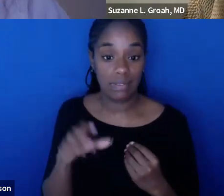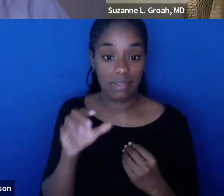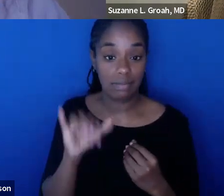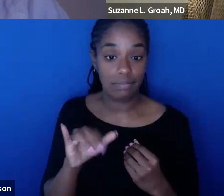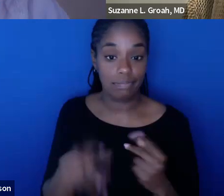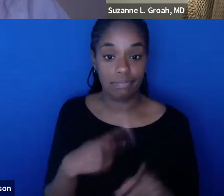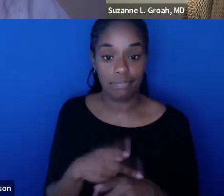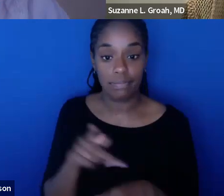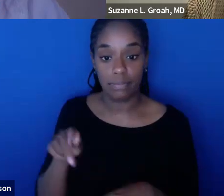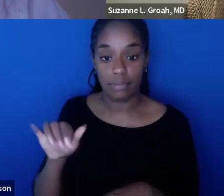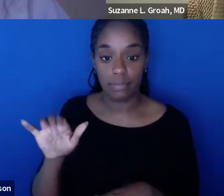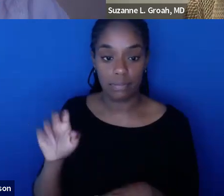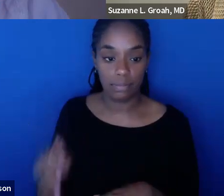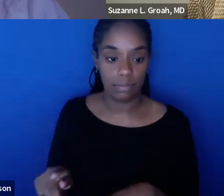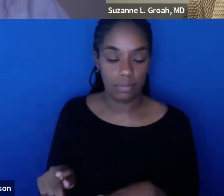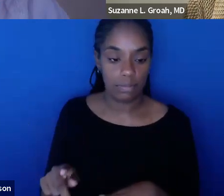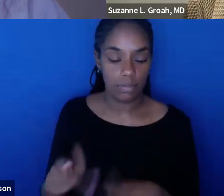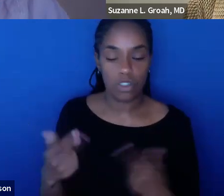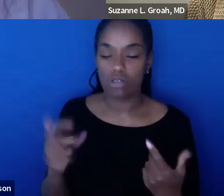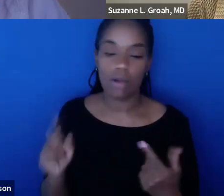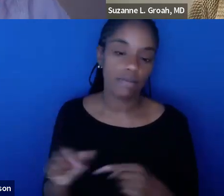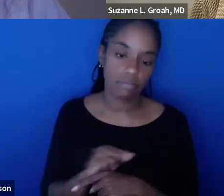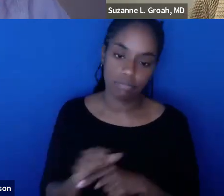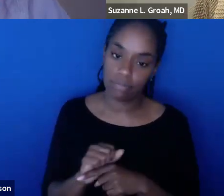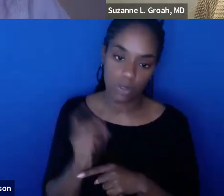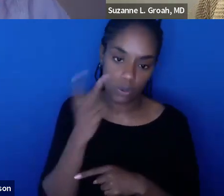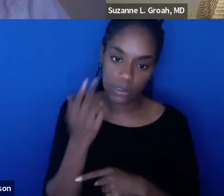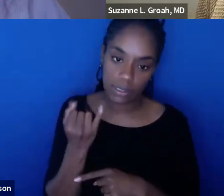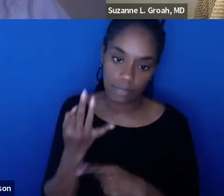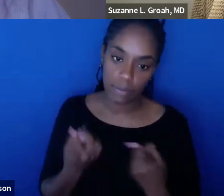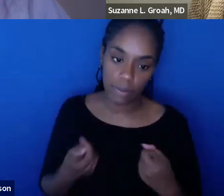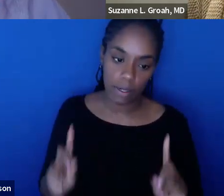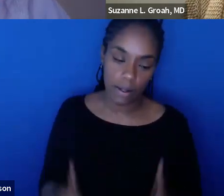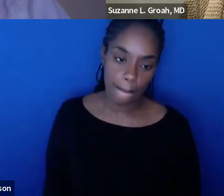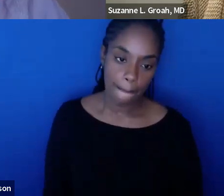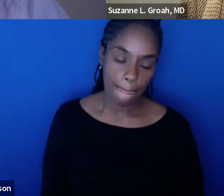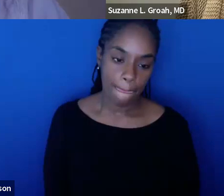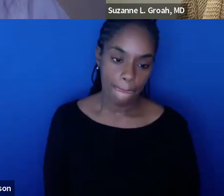you always go through a Baclofen pump trial anyway to see if it's effective. There is a way to do that.